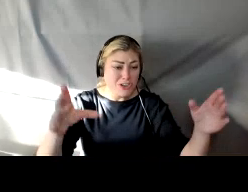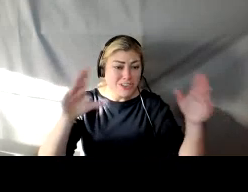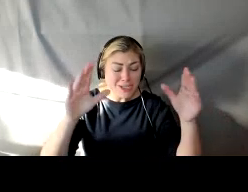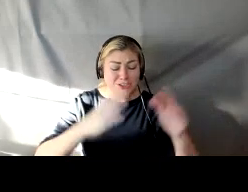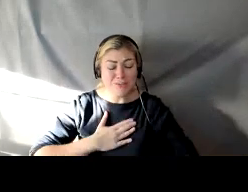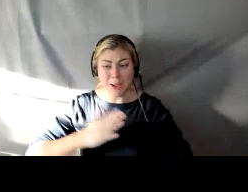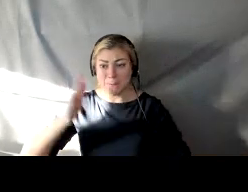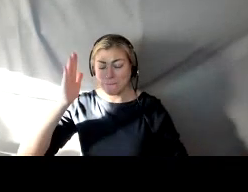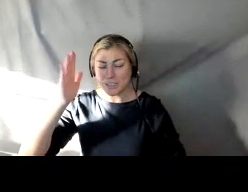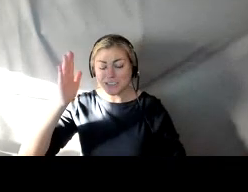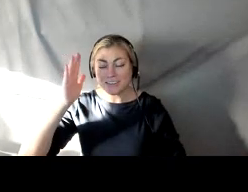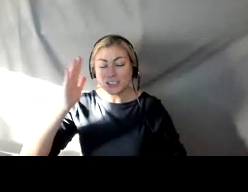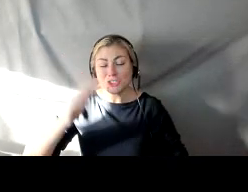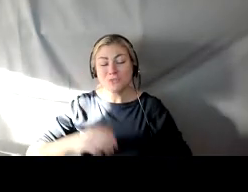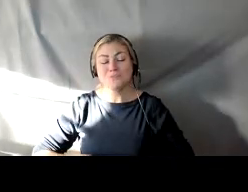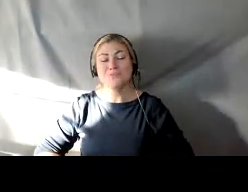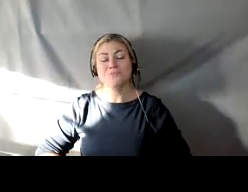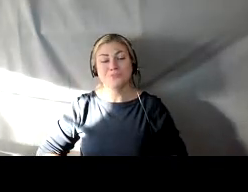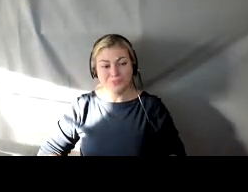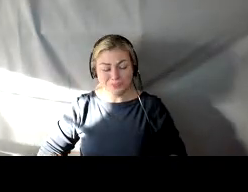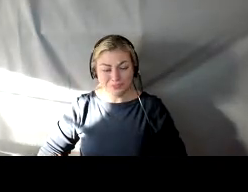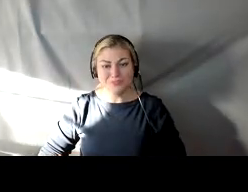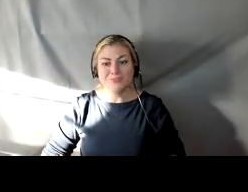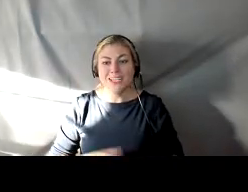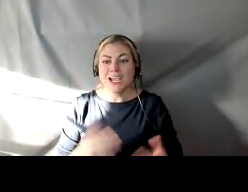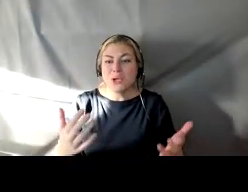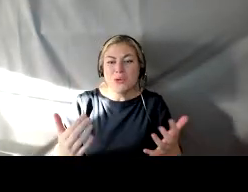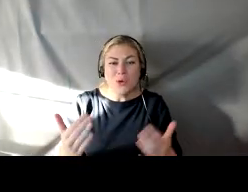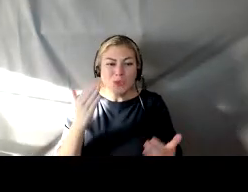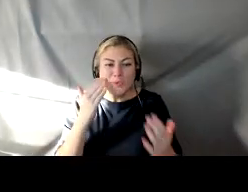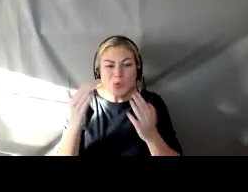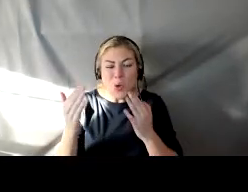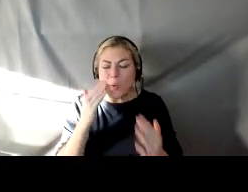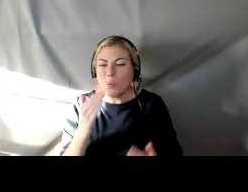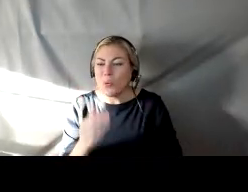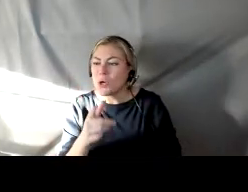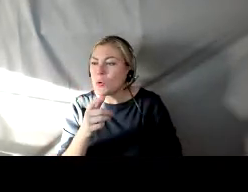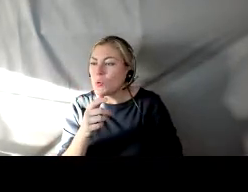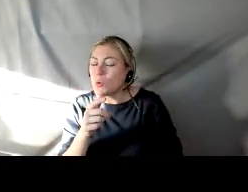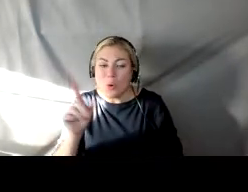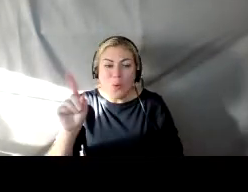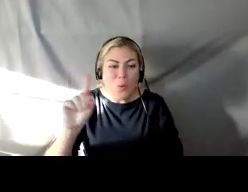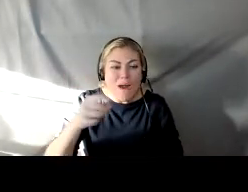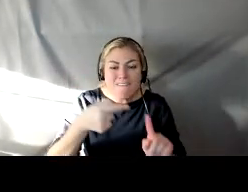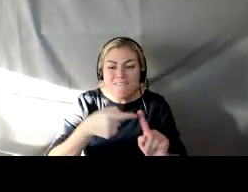We do want to just get a sense of who is on our call and where you're calling in from. So.